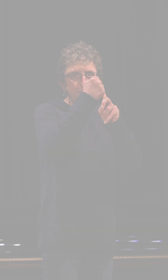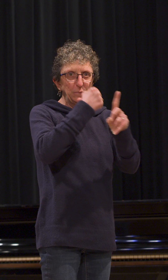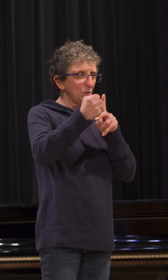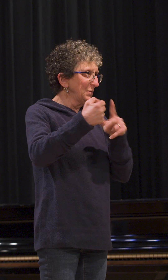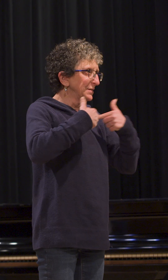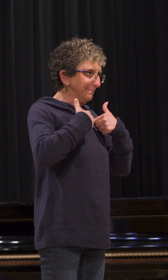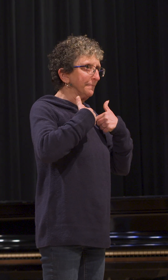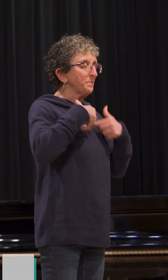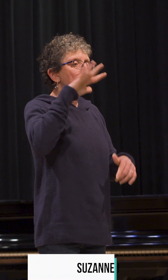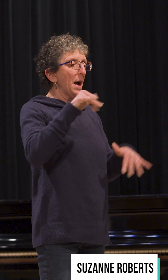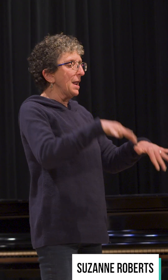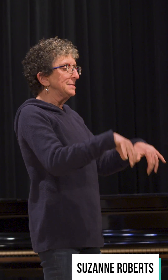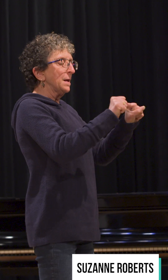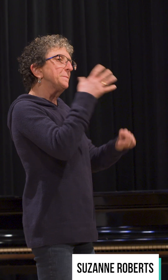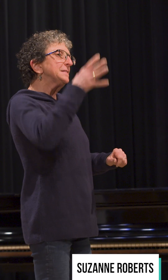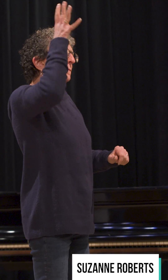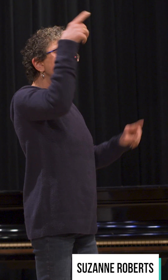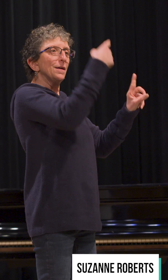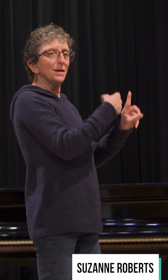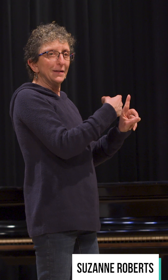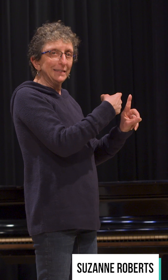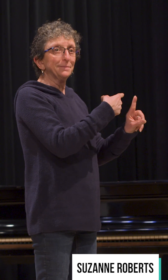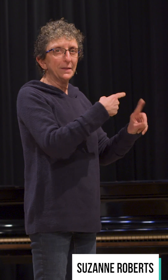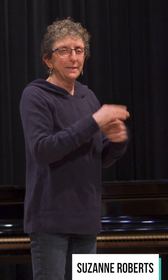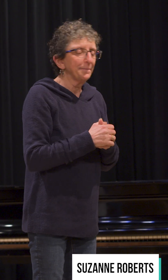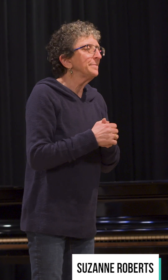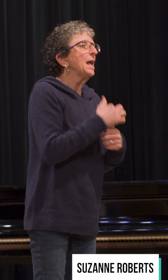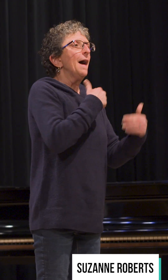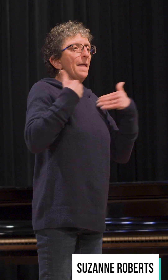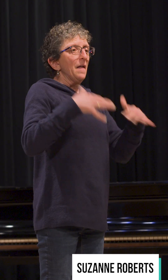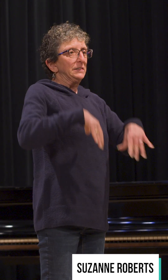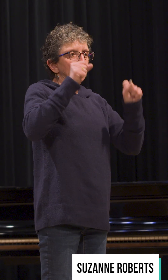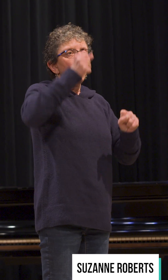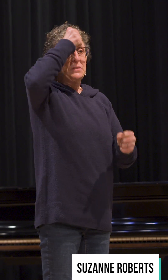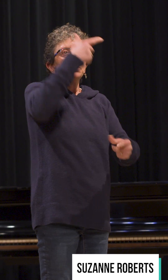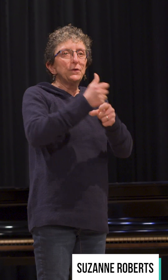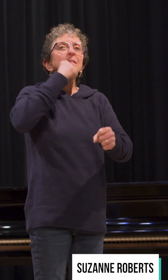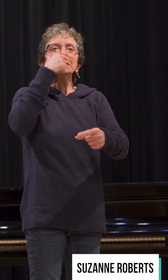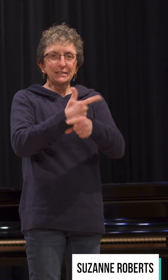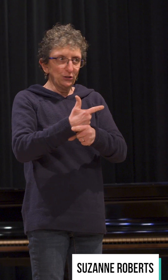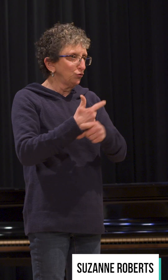I am a survivor of child abuse. I'm a survivor of child abuse by adoptive